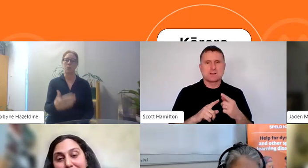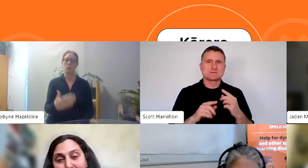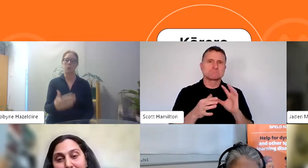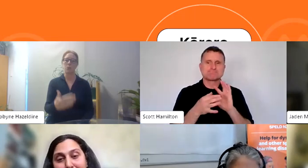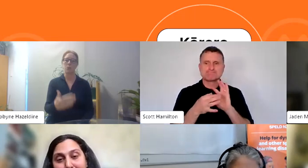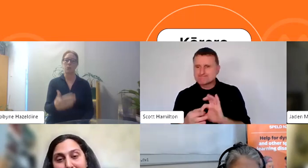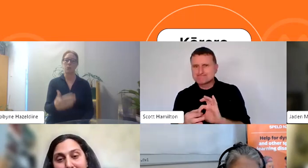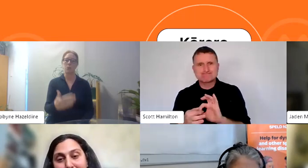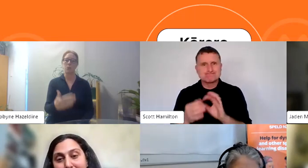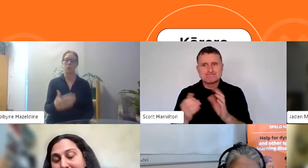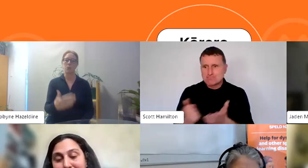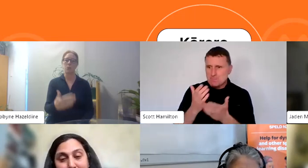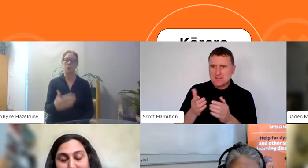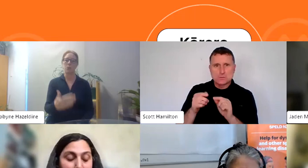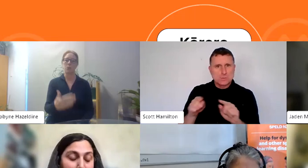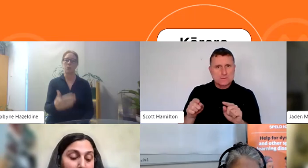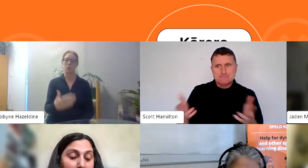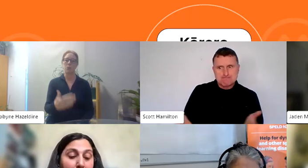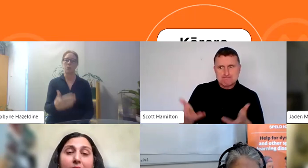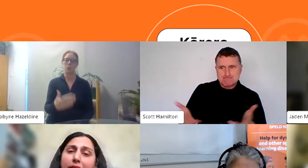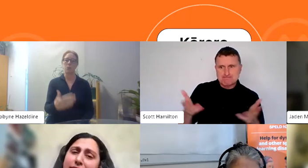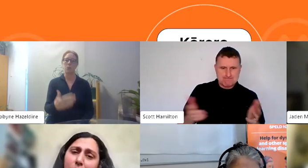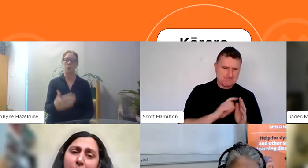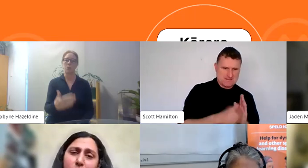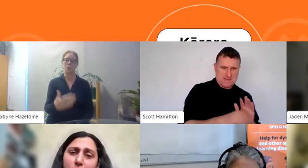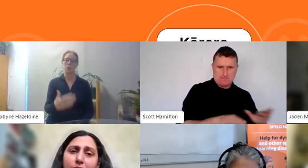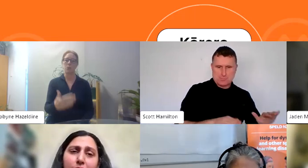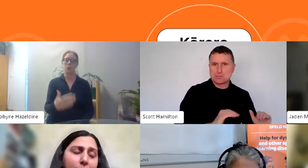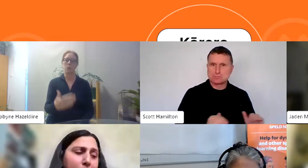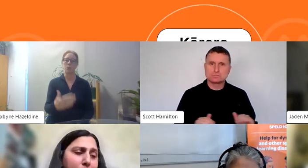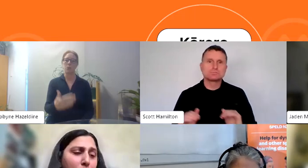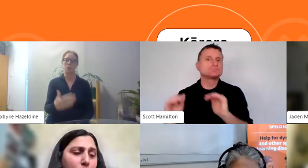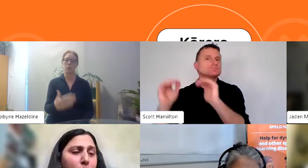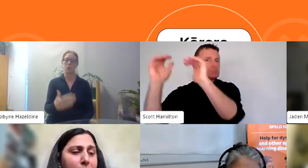for our disabled tamariki. Lastly I want to actually talk a little